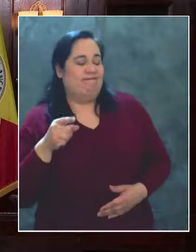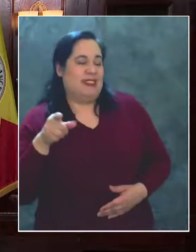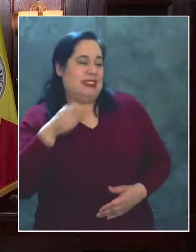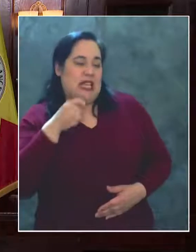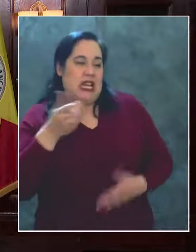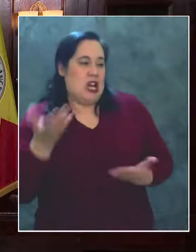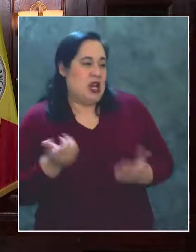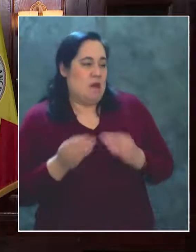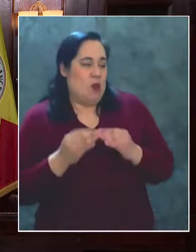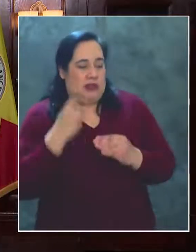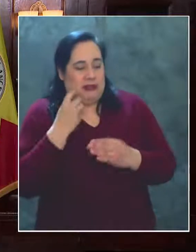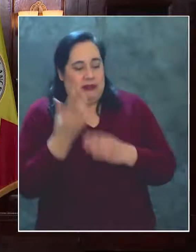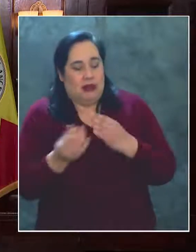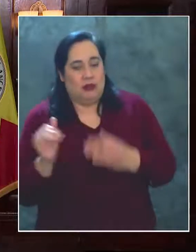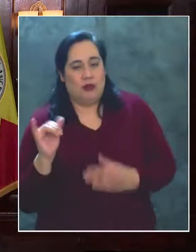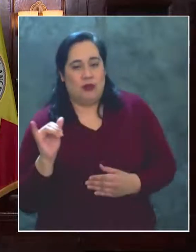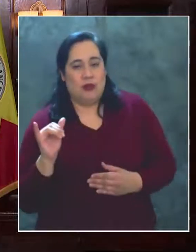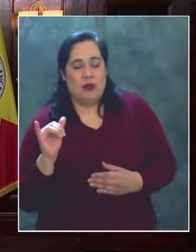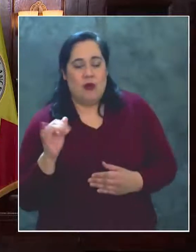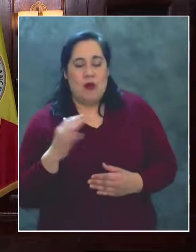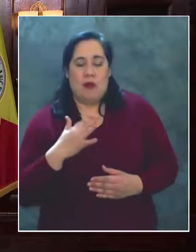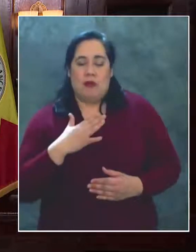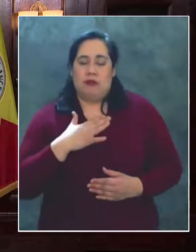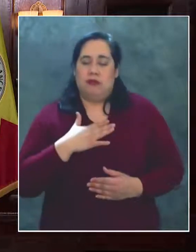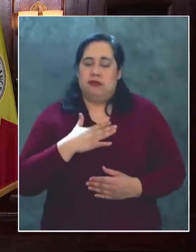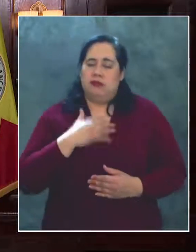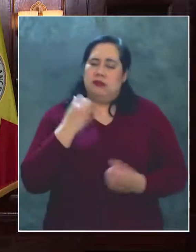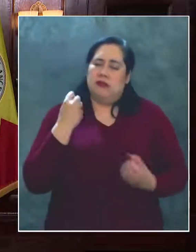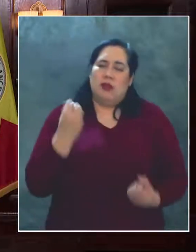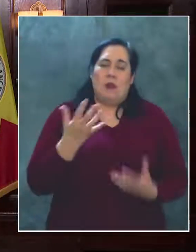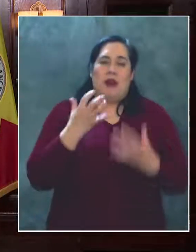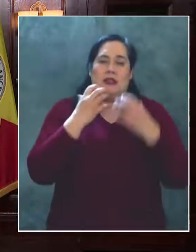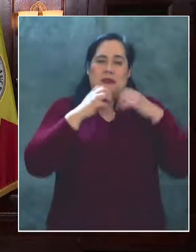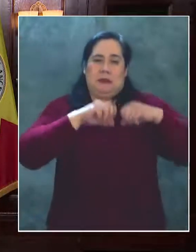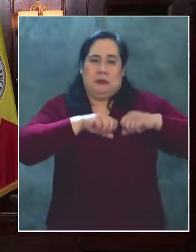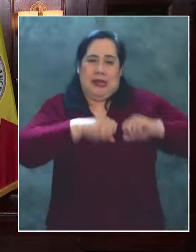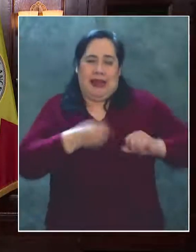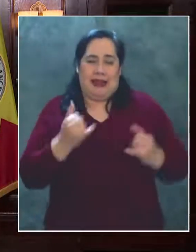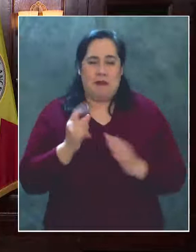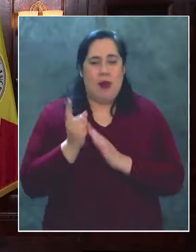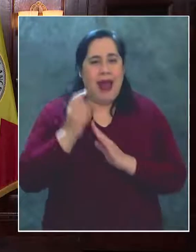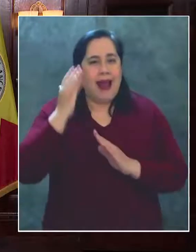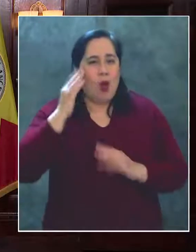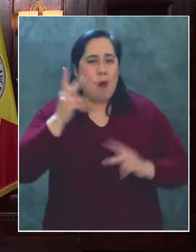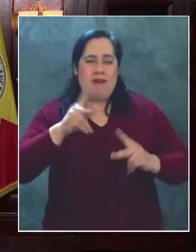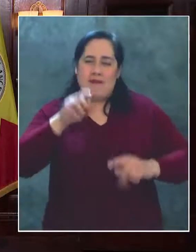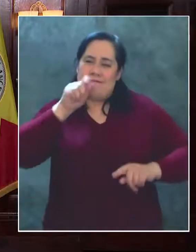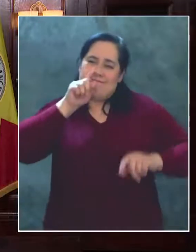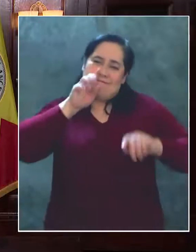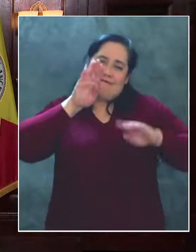PASSED ON TO TALK TO THE AUNT, THE UNCLE SAID, SHE'S NOT HERE ANYMORE.